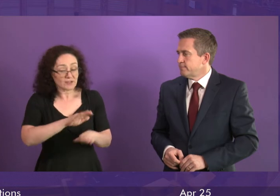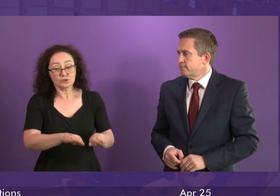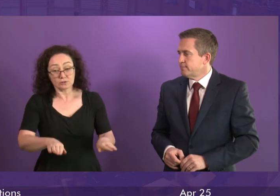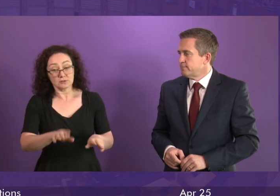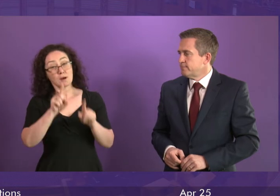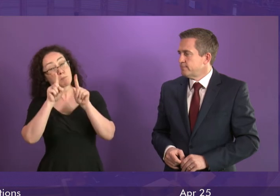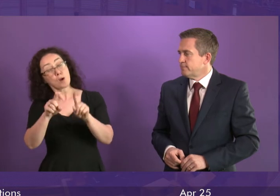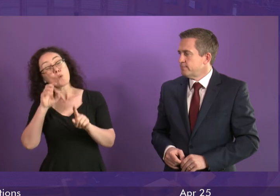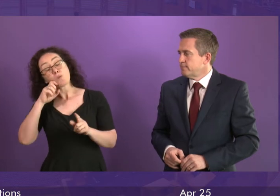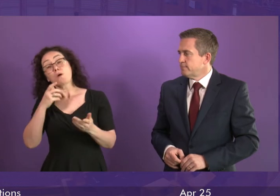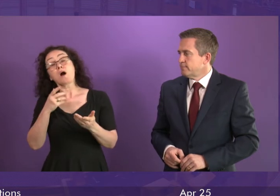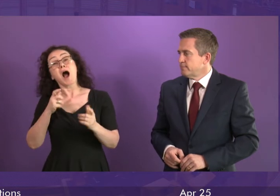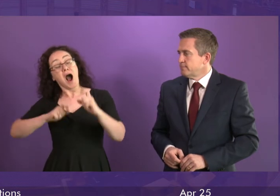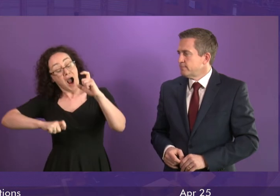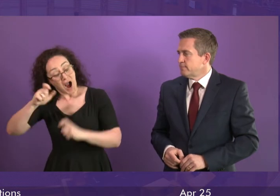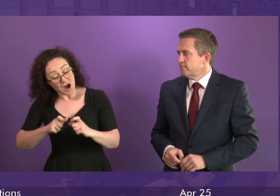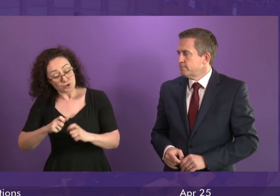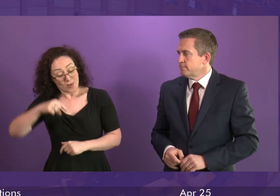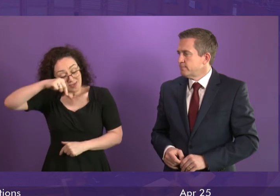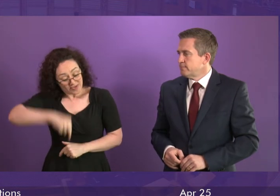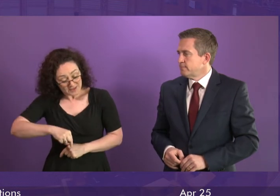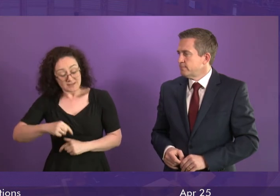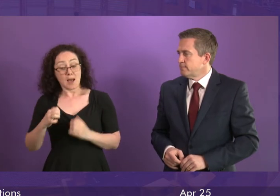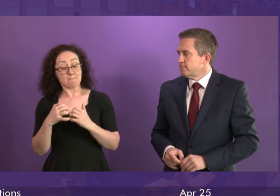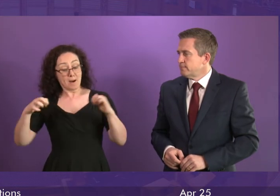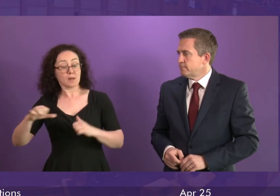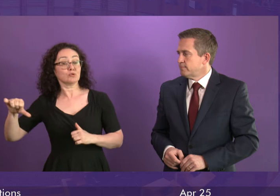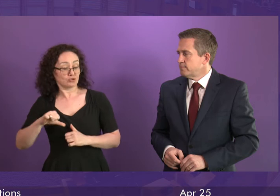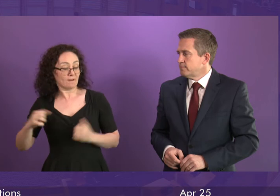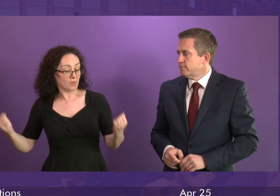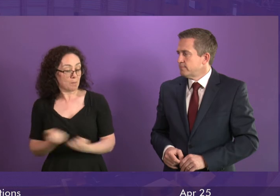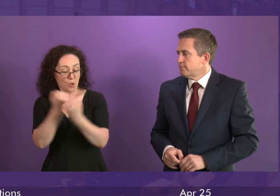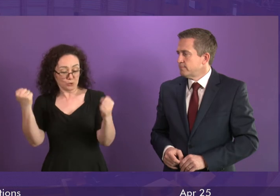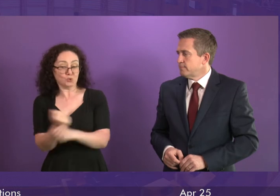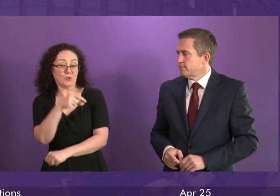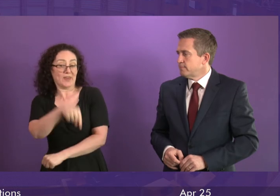we will argue for those powers to lie in this Parliament, and not in the hands of the Tories.